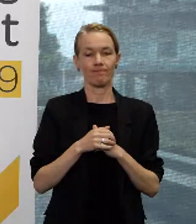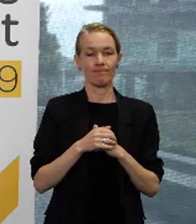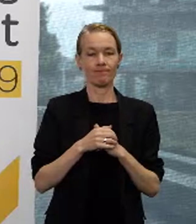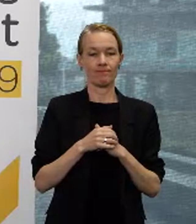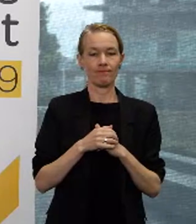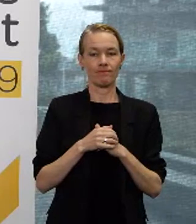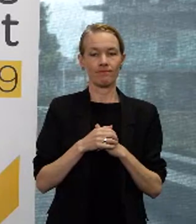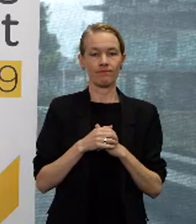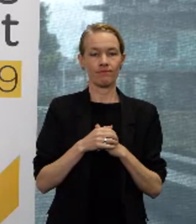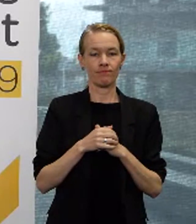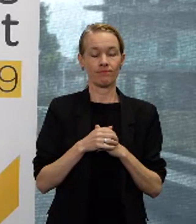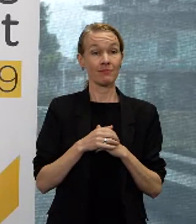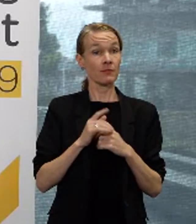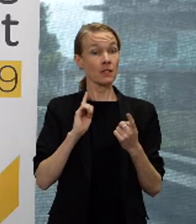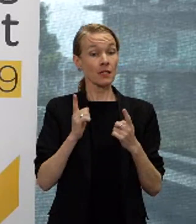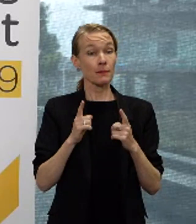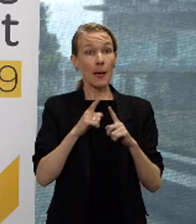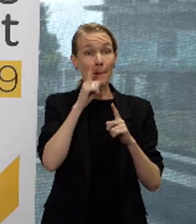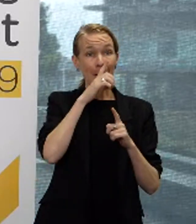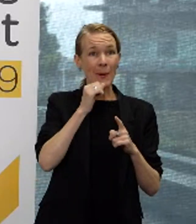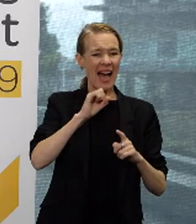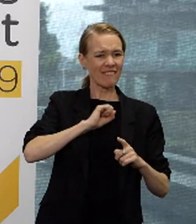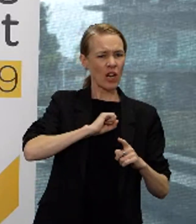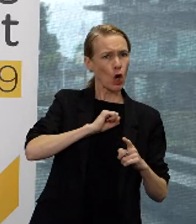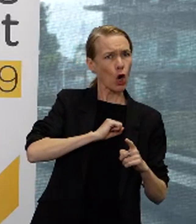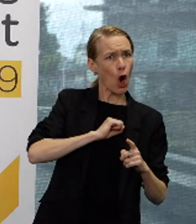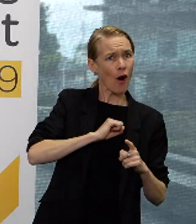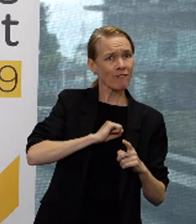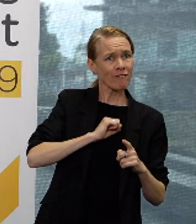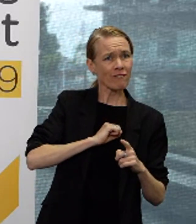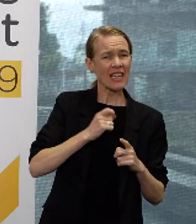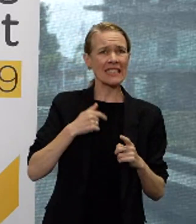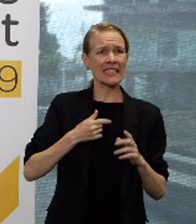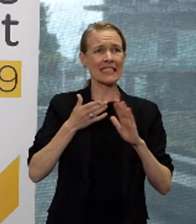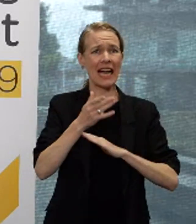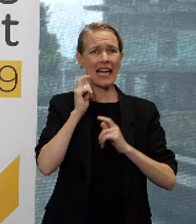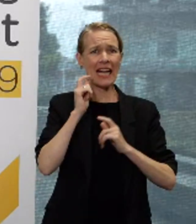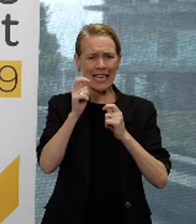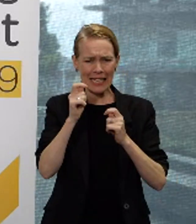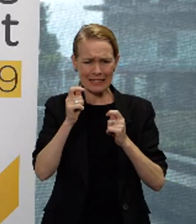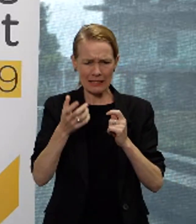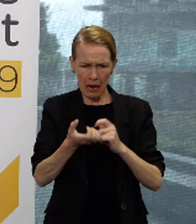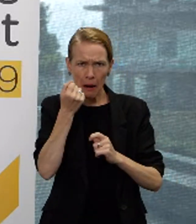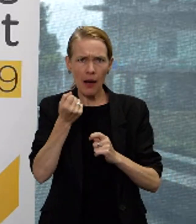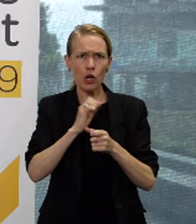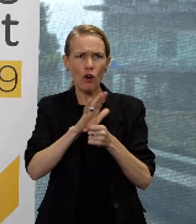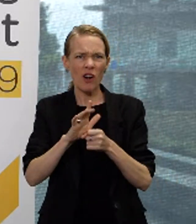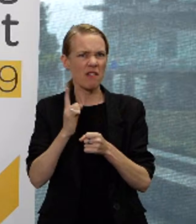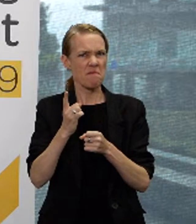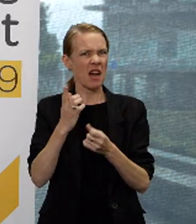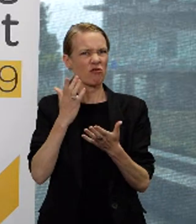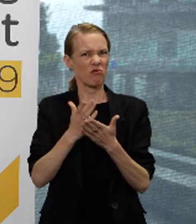in fragments of this virus being detected and we've seen this a number of times.